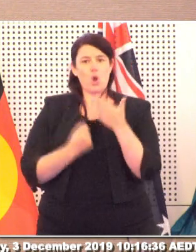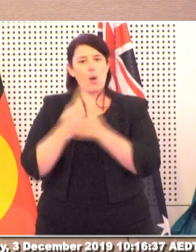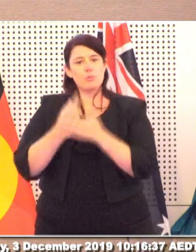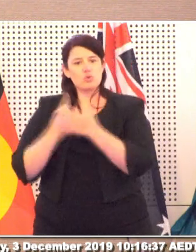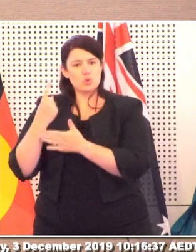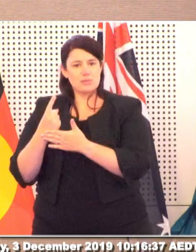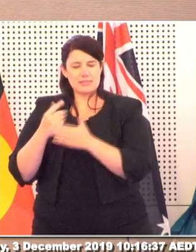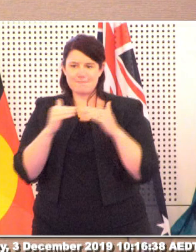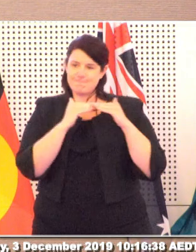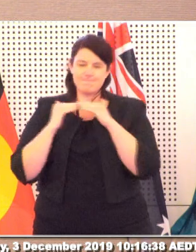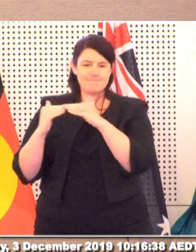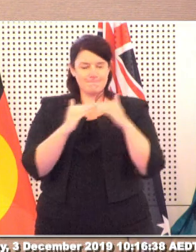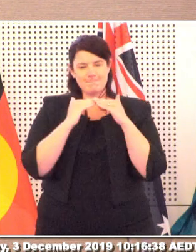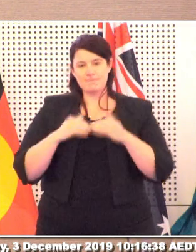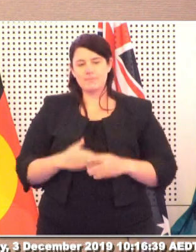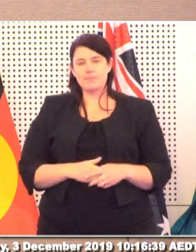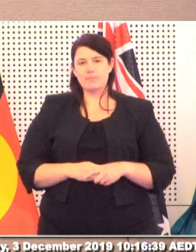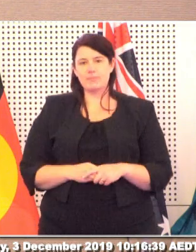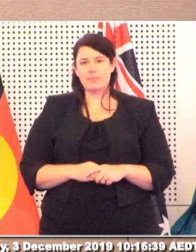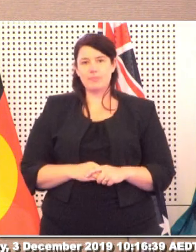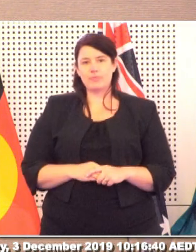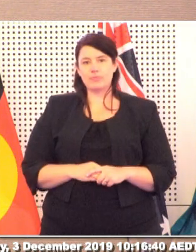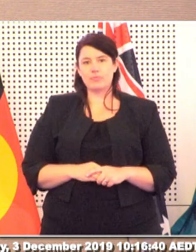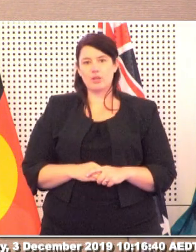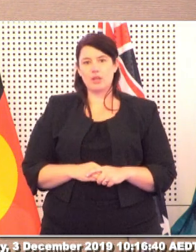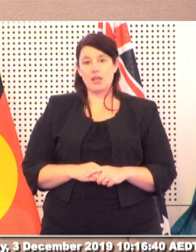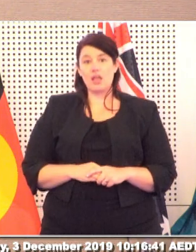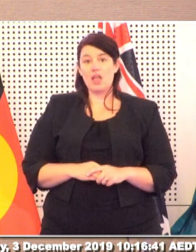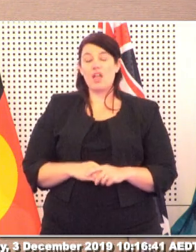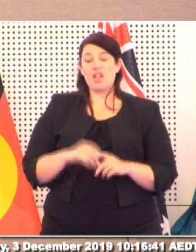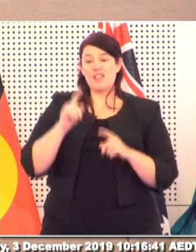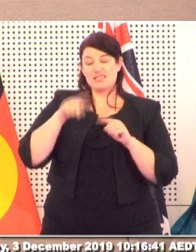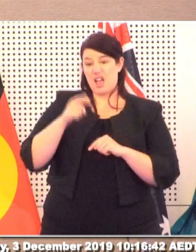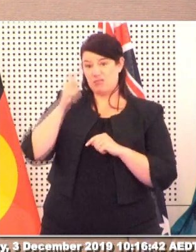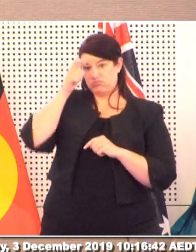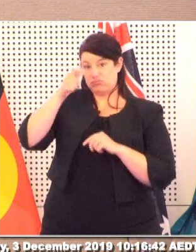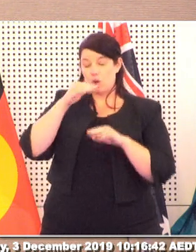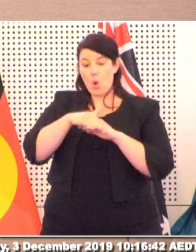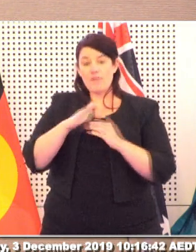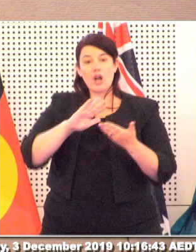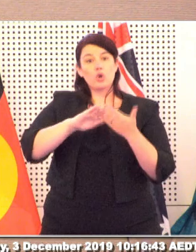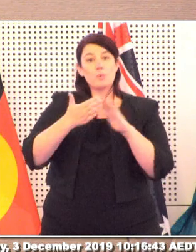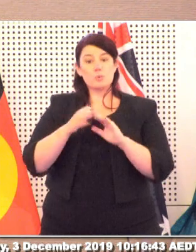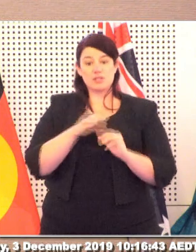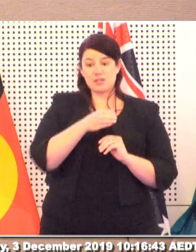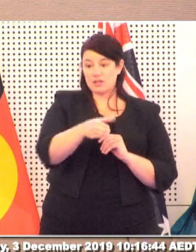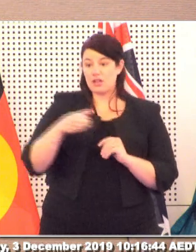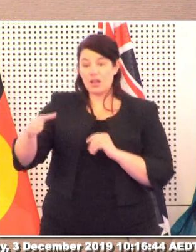community. And community-based housing, as opposed to institution, was seen as the